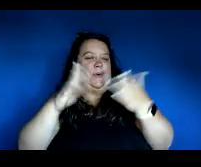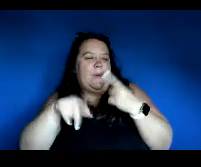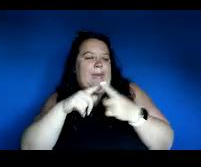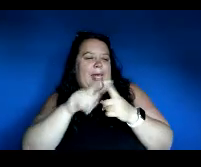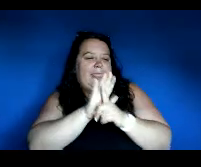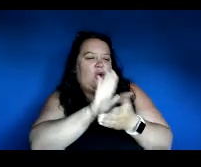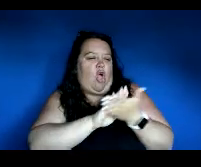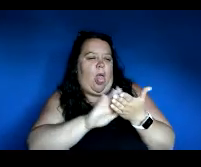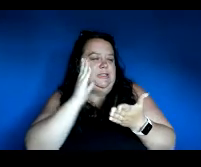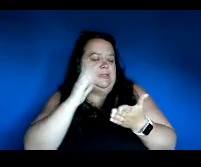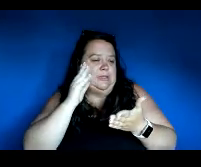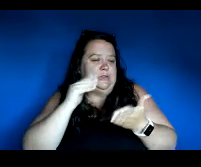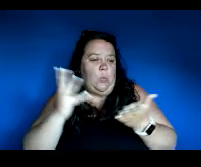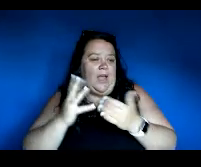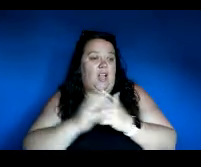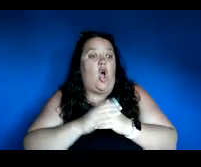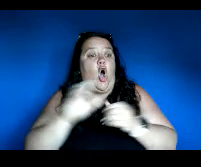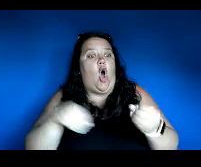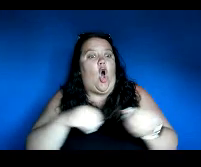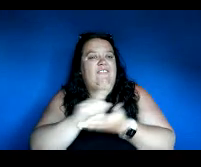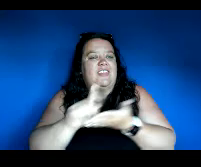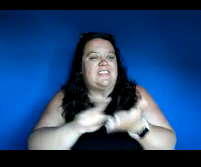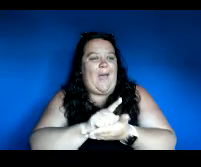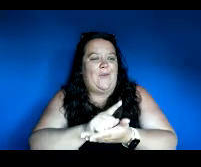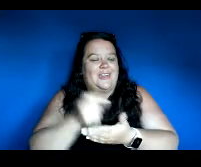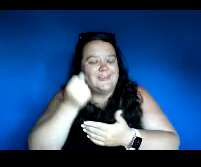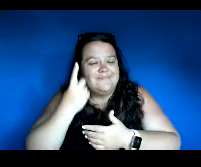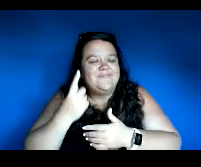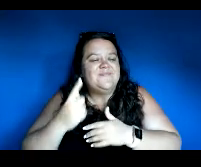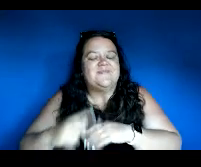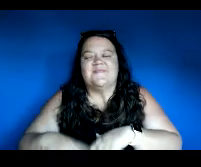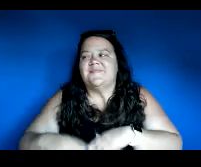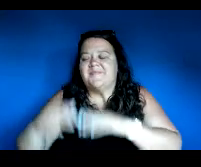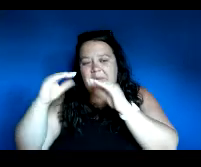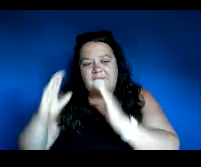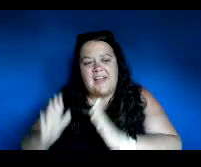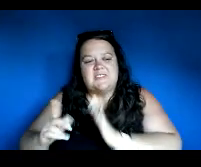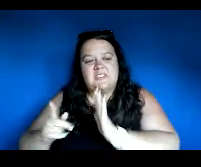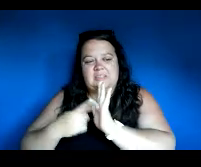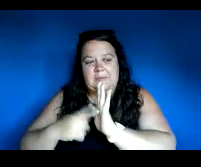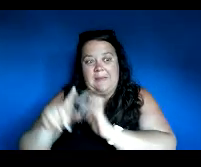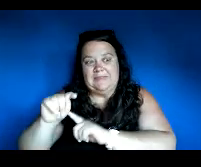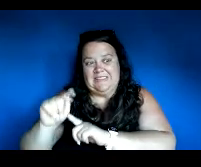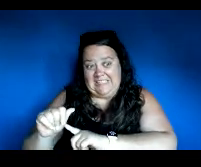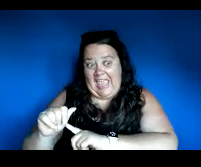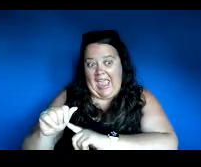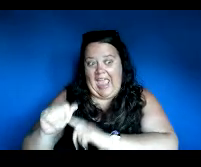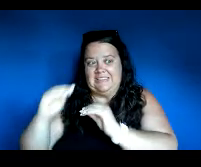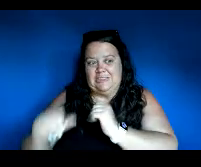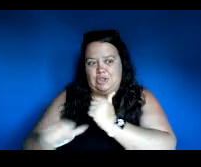and one of those is office hours. So professors, and sometimes their teaching assistants, will set up times during the week